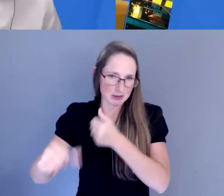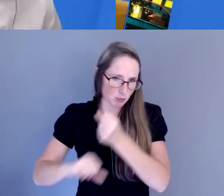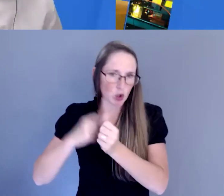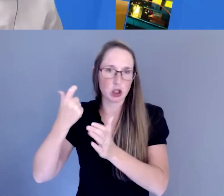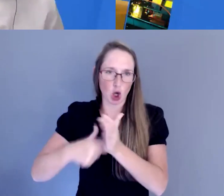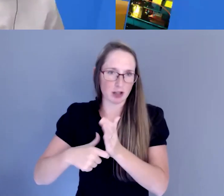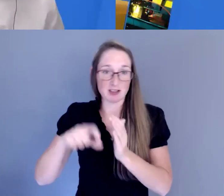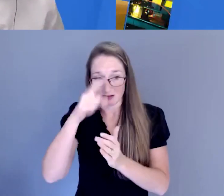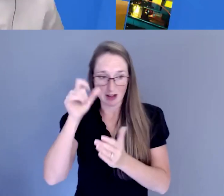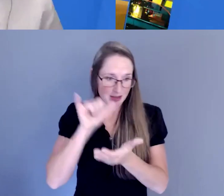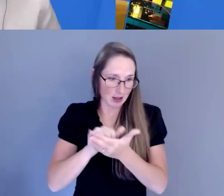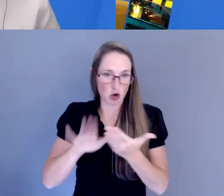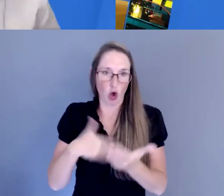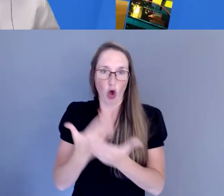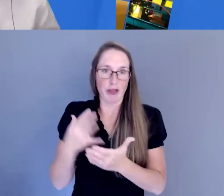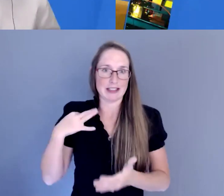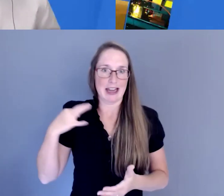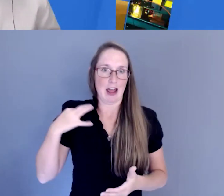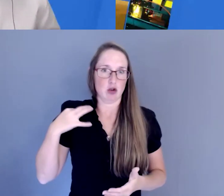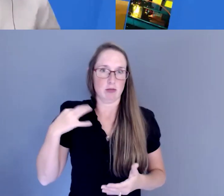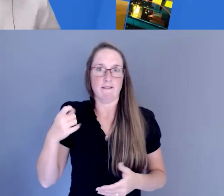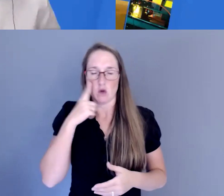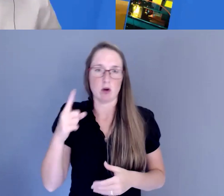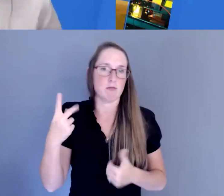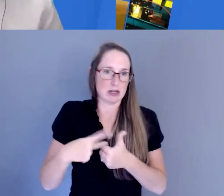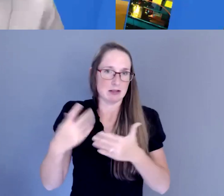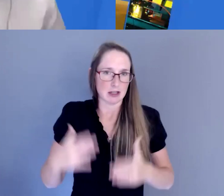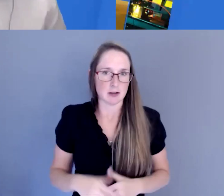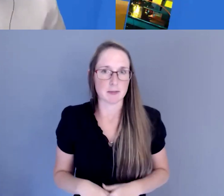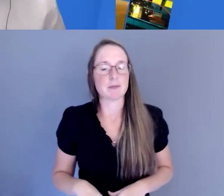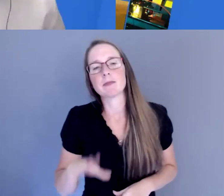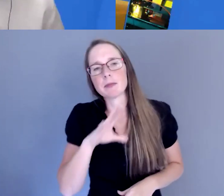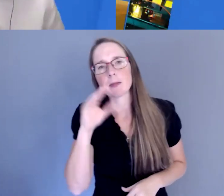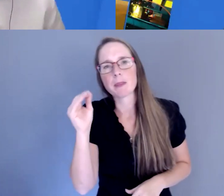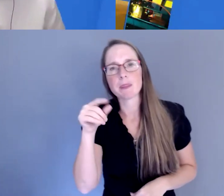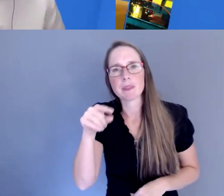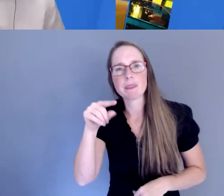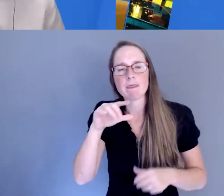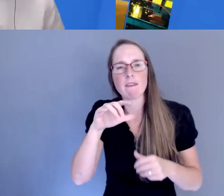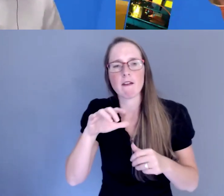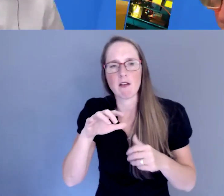because that's all that's eligible are participants. Jeremy Leffler: Then a follow on to that would be,